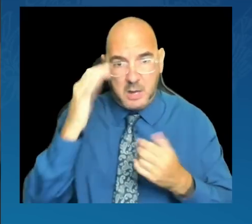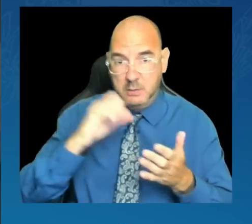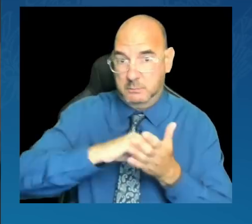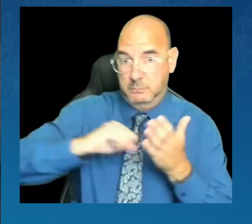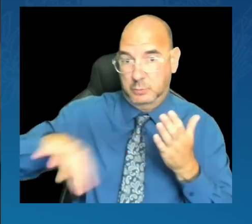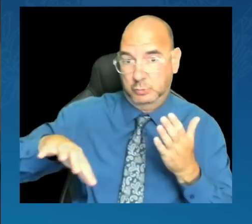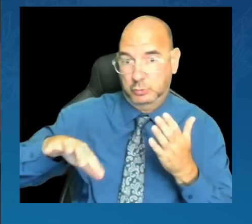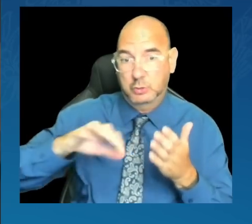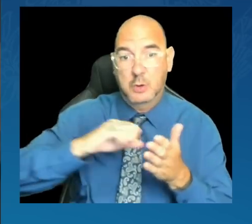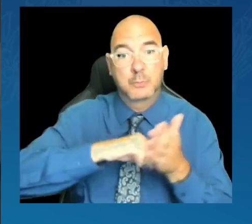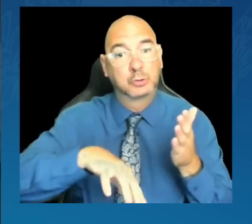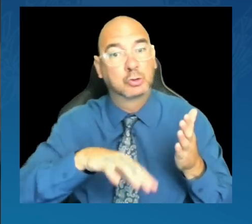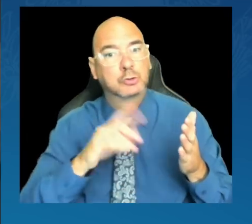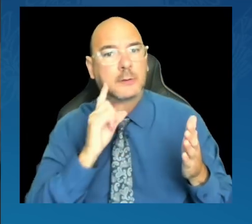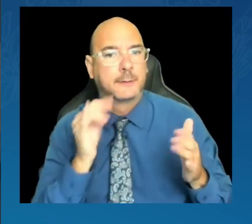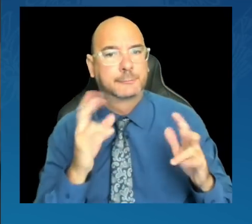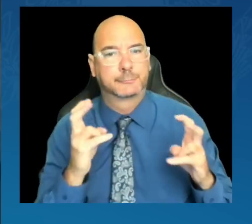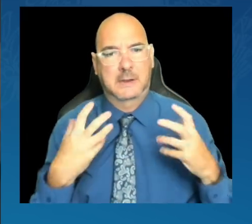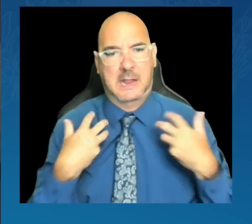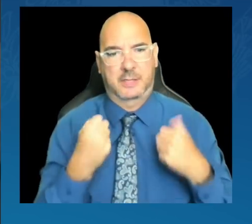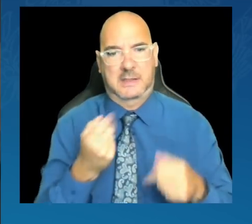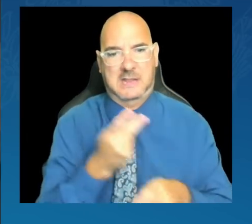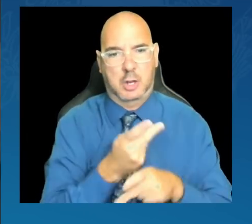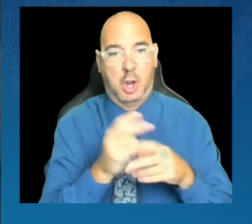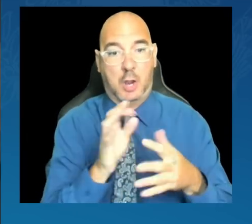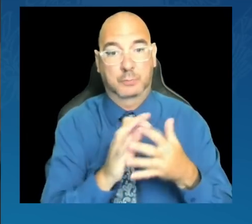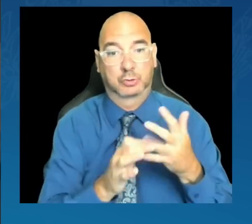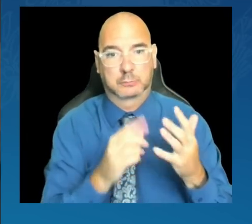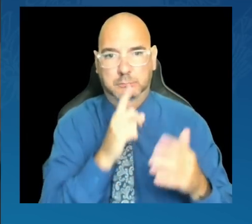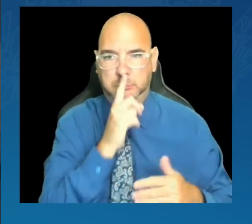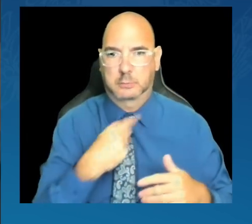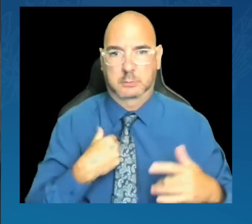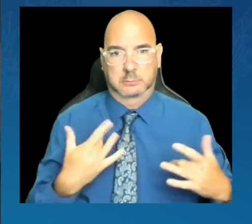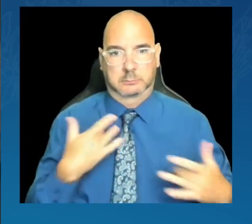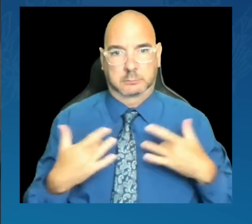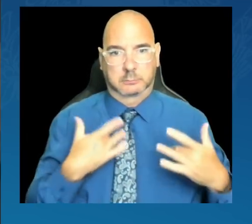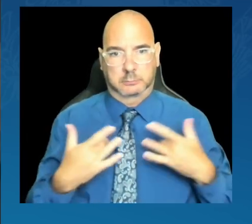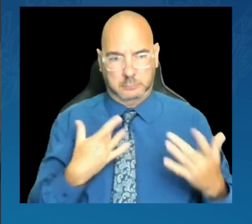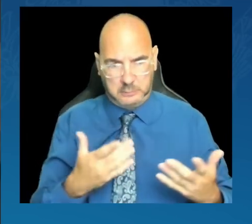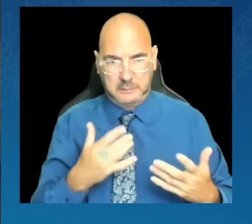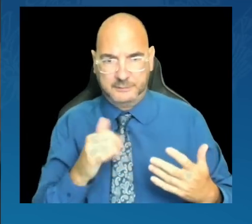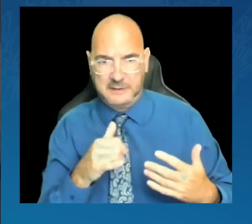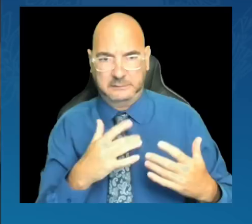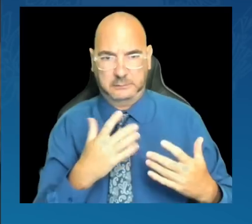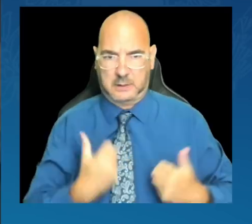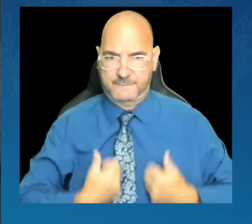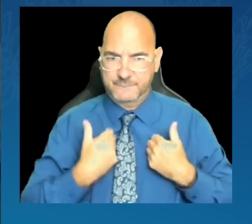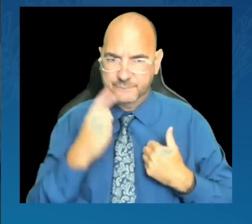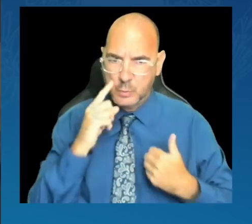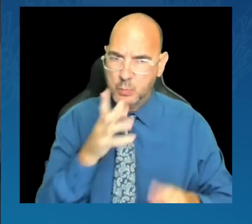I am extremely concerned for the lives of women. Total abortion bans similar to the one